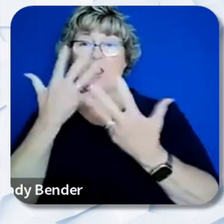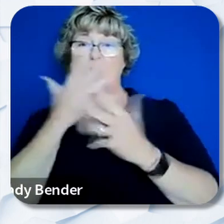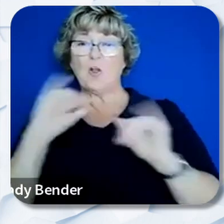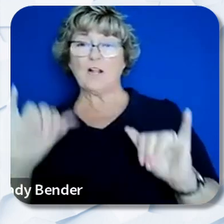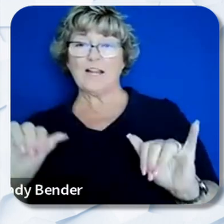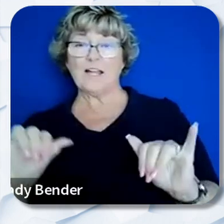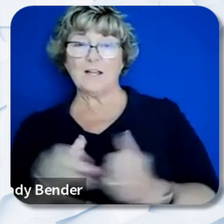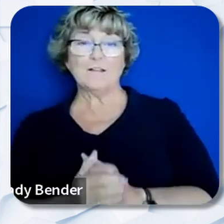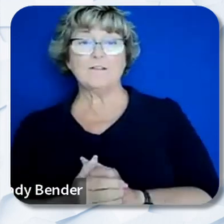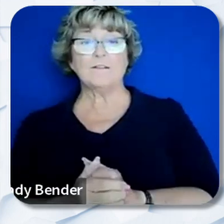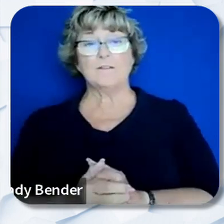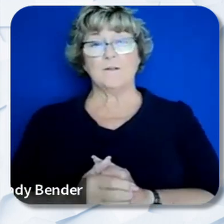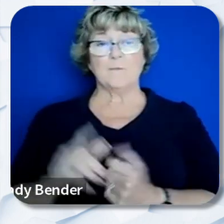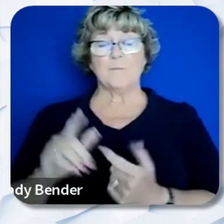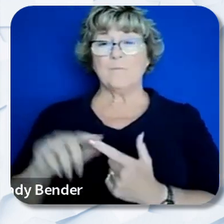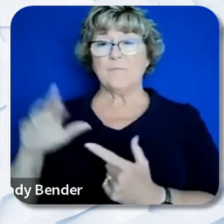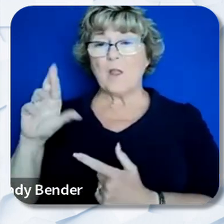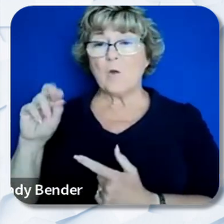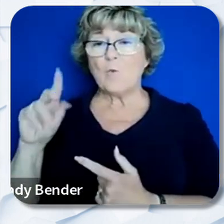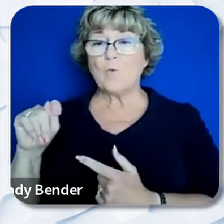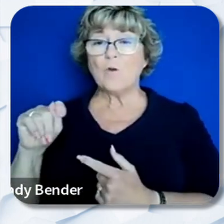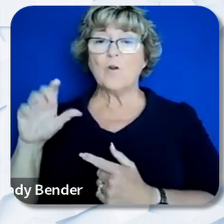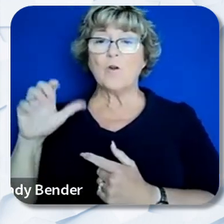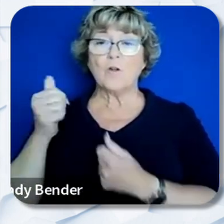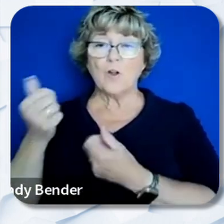your root cause analysis. It's gonna develop your plans. What is that team going to look